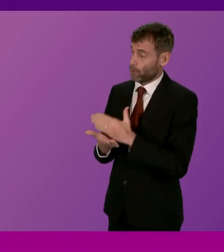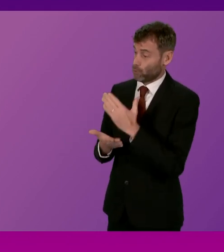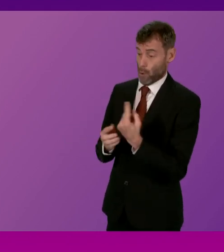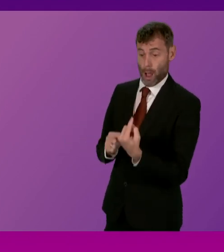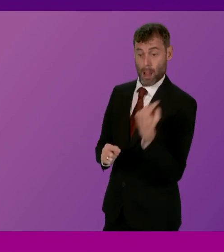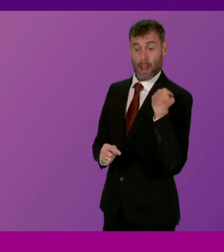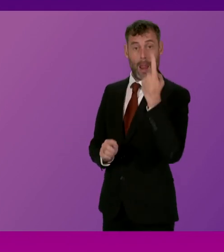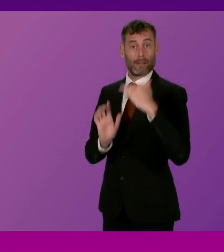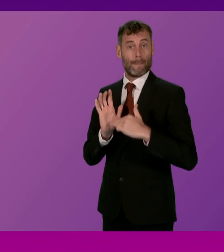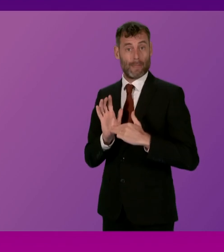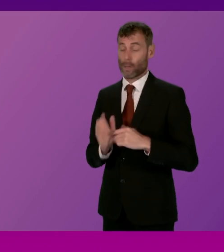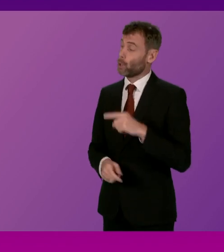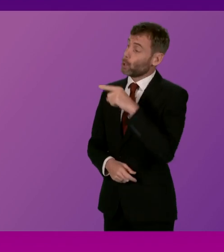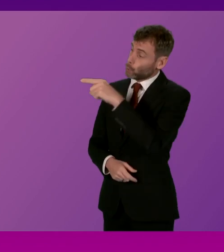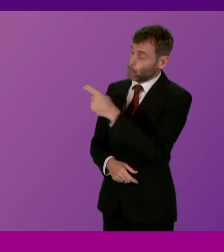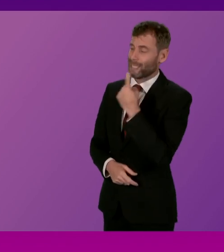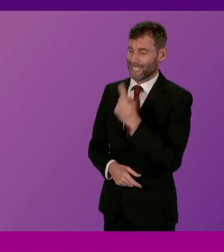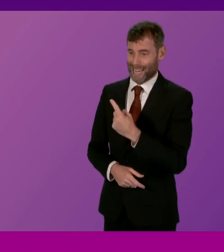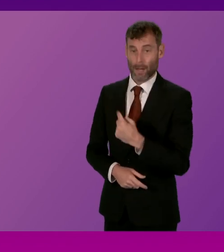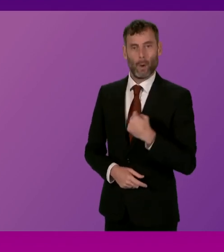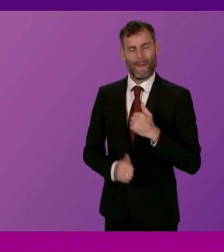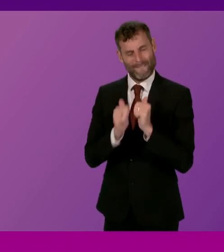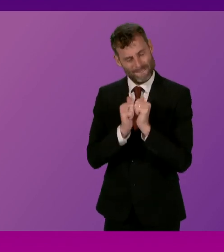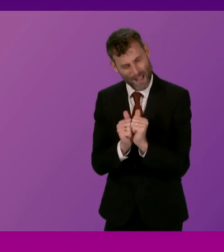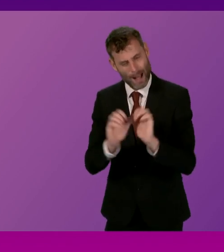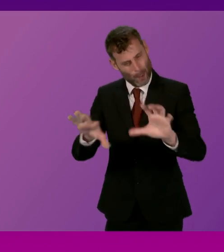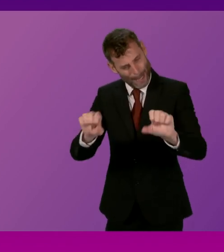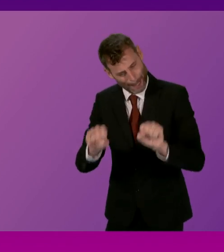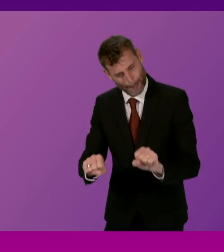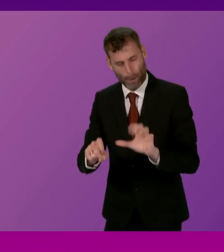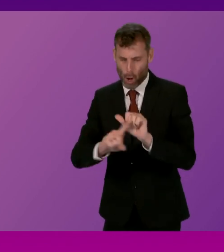“values the role” of the culture sector?